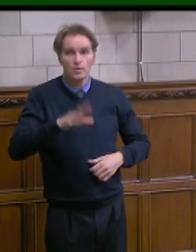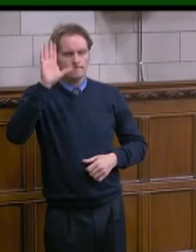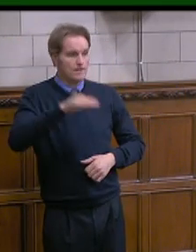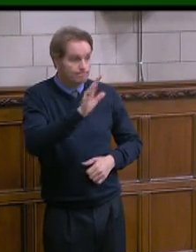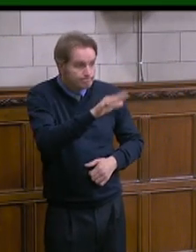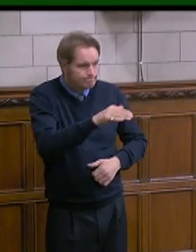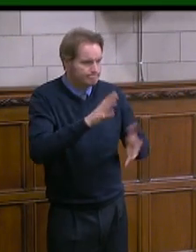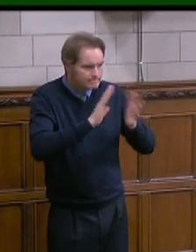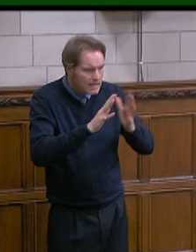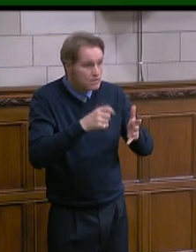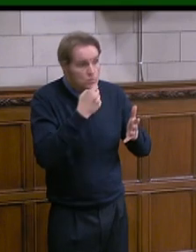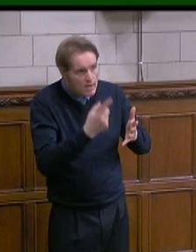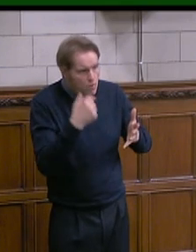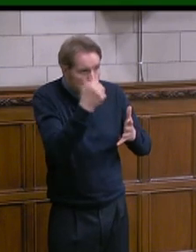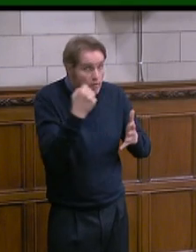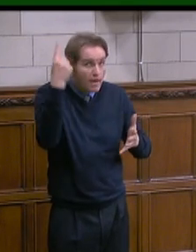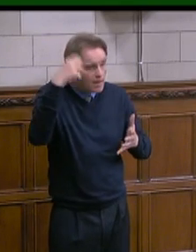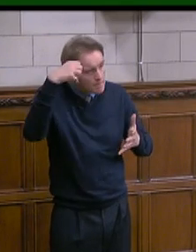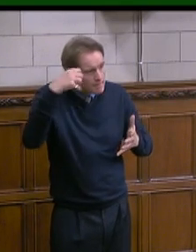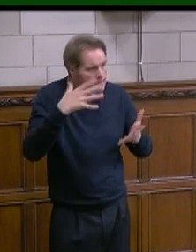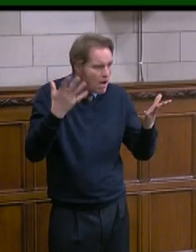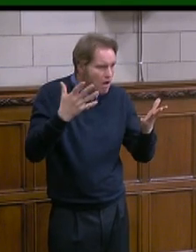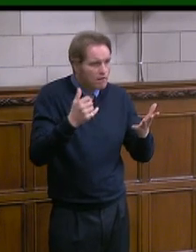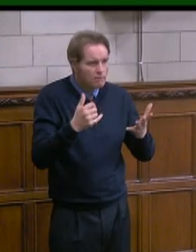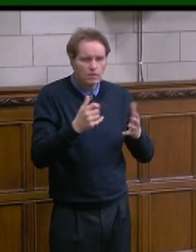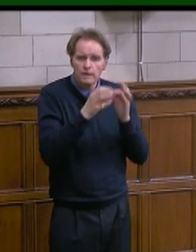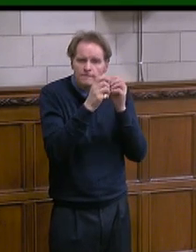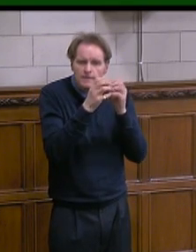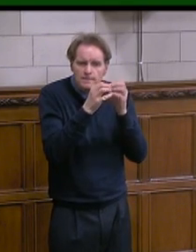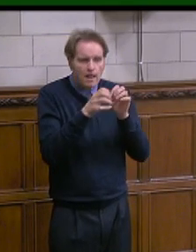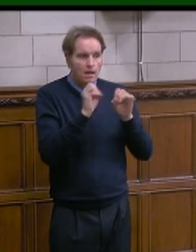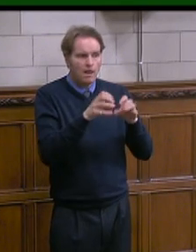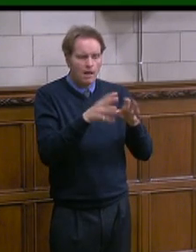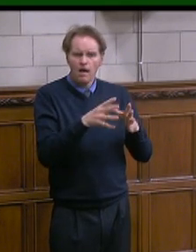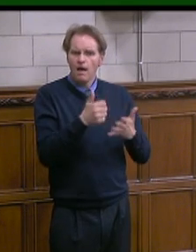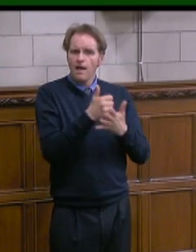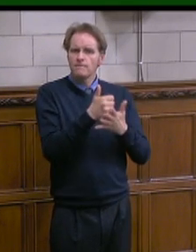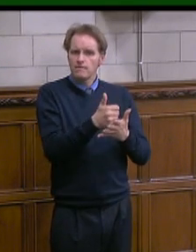it is just a little bit, or it is just finger-spelling —what is going on.